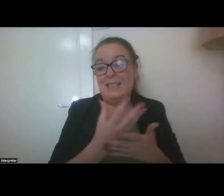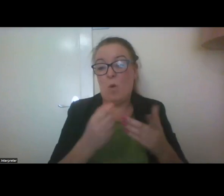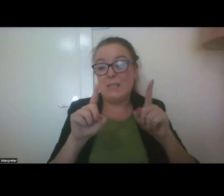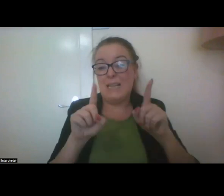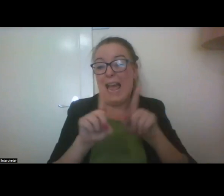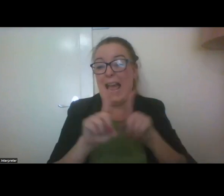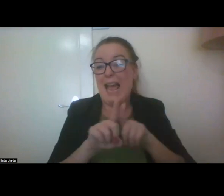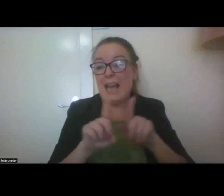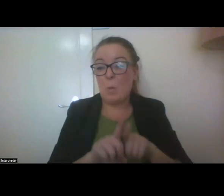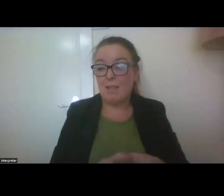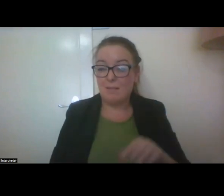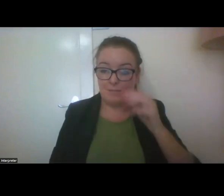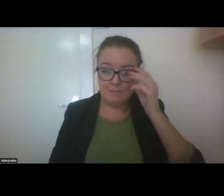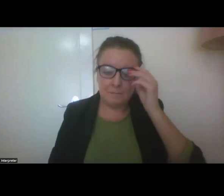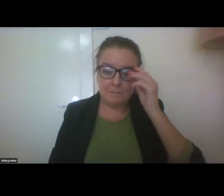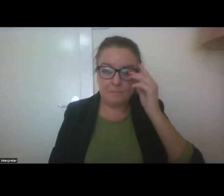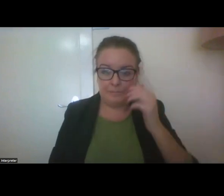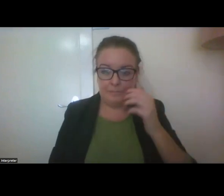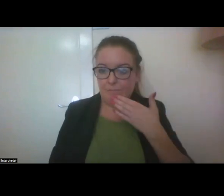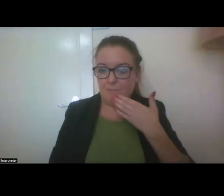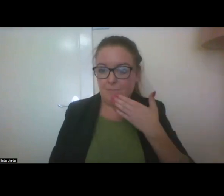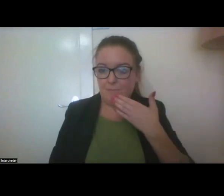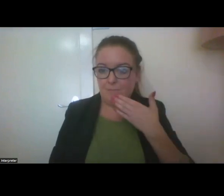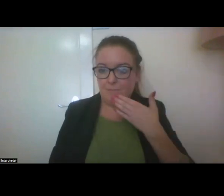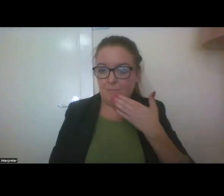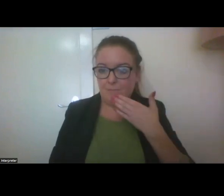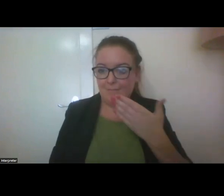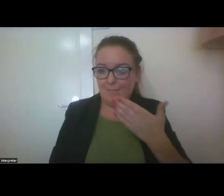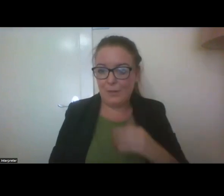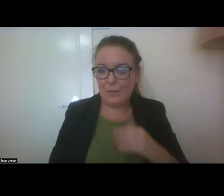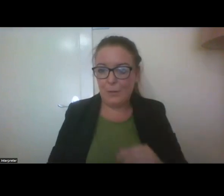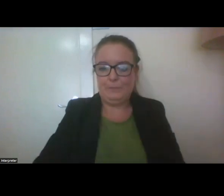OK, great. Thanks, Oran. Just going to remove the spotlight.